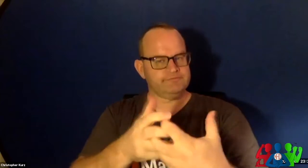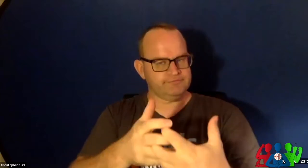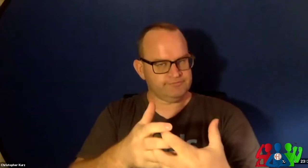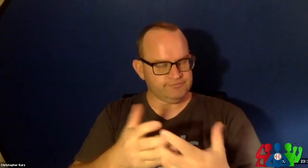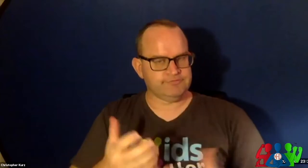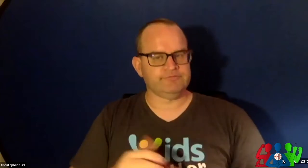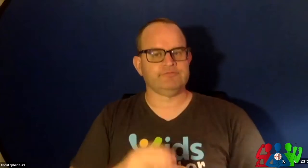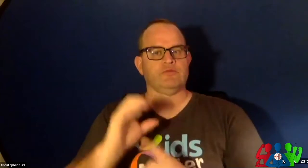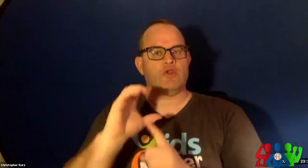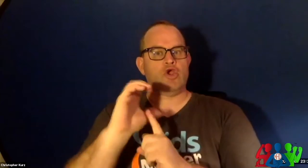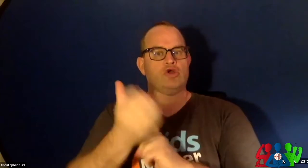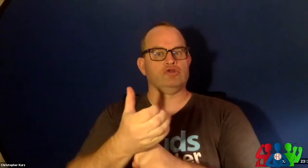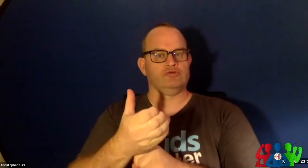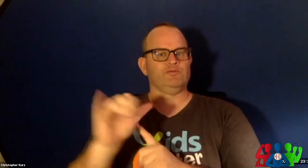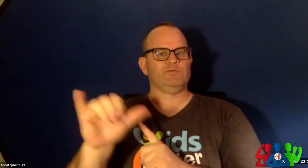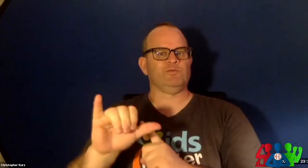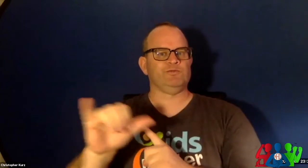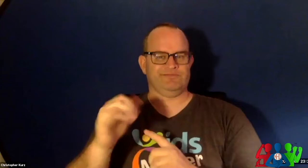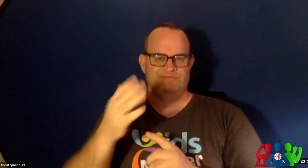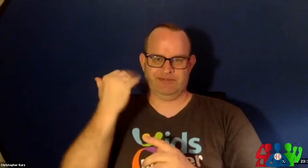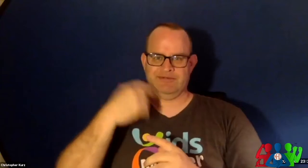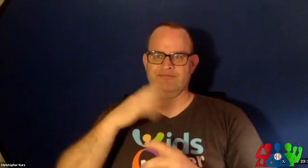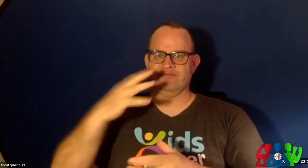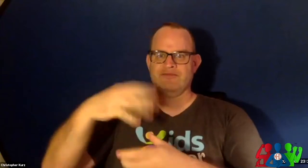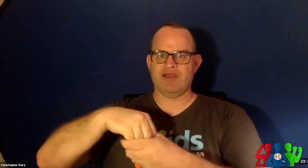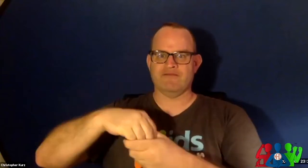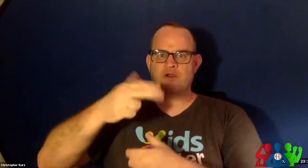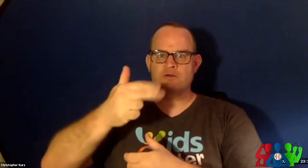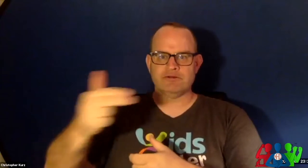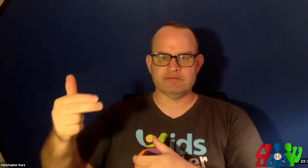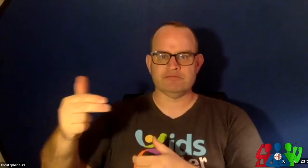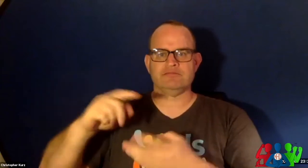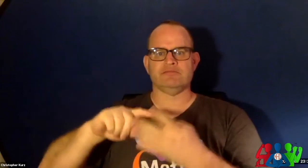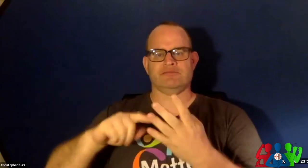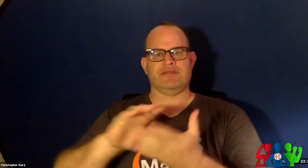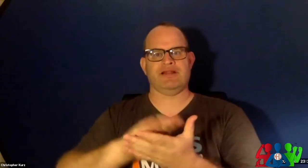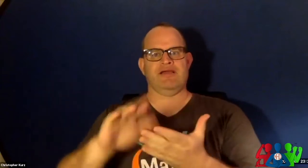teachers to be able to match the level of the stories to